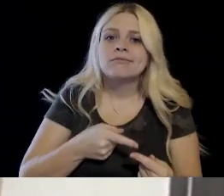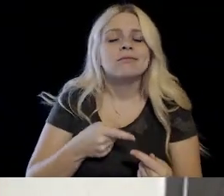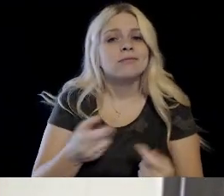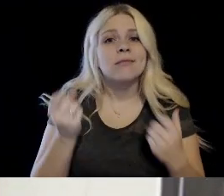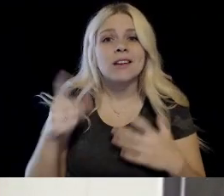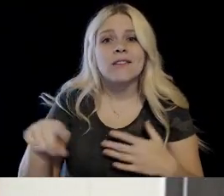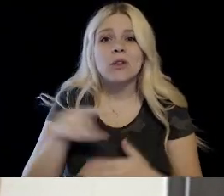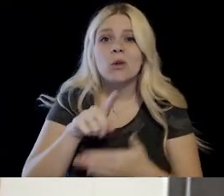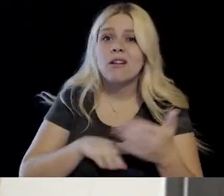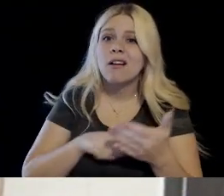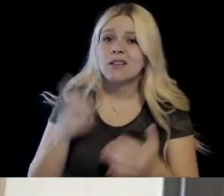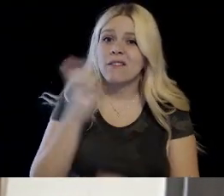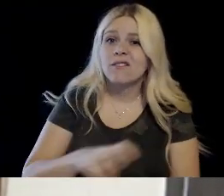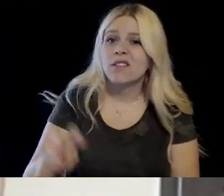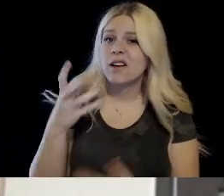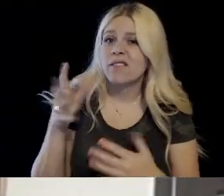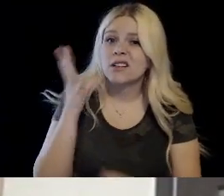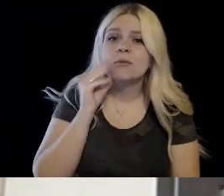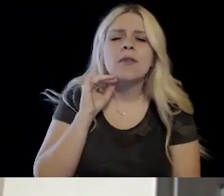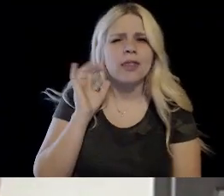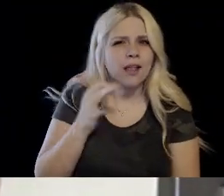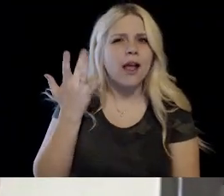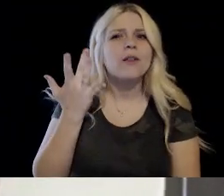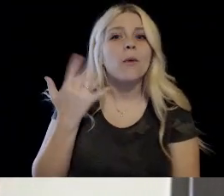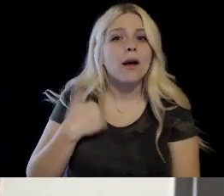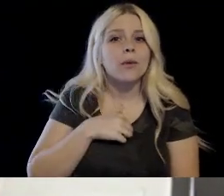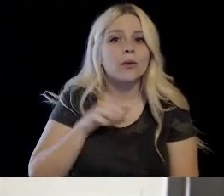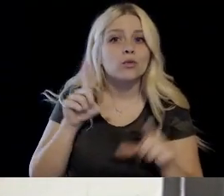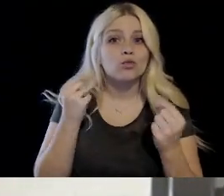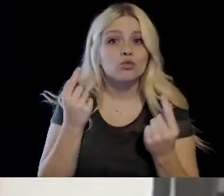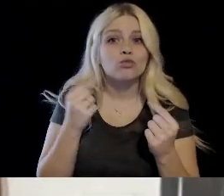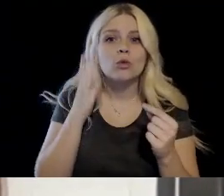Facebook field trips every day. So that we can bring the zoo to you. If you've missed